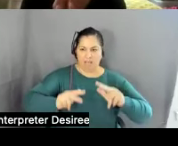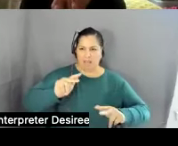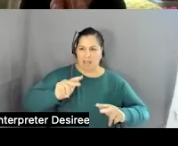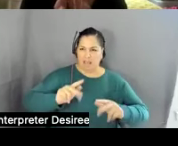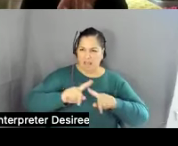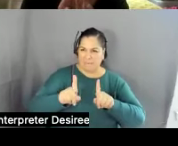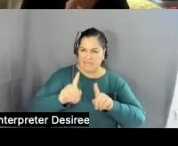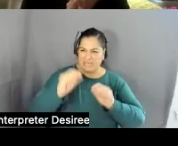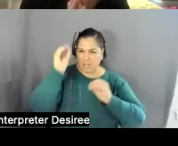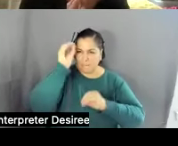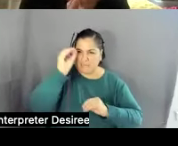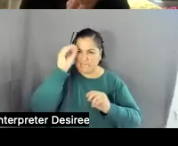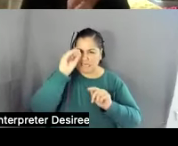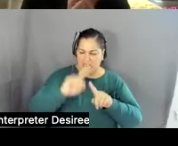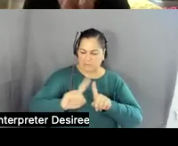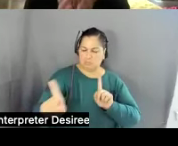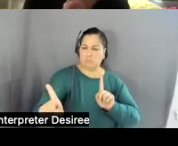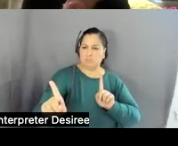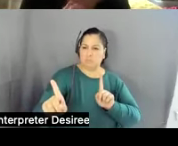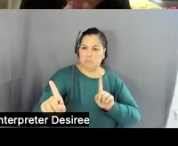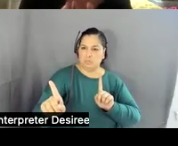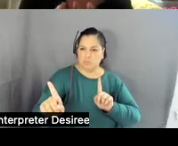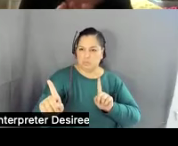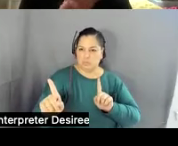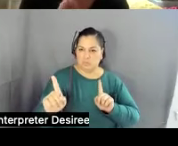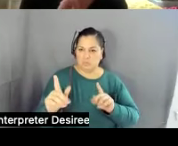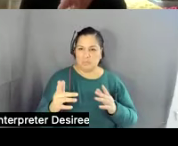is to invite, the complicity of our dynamics